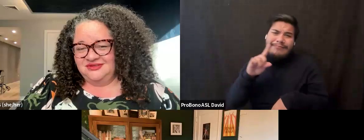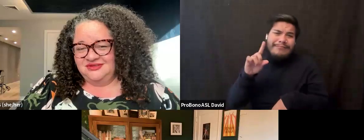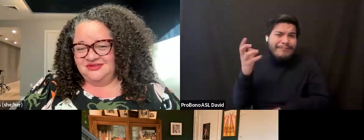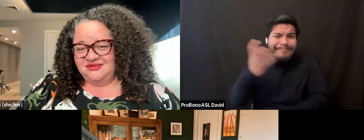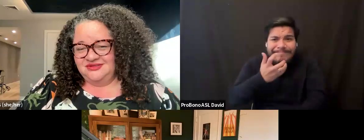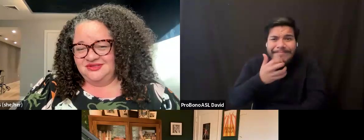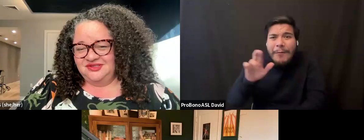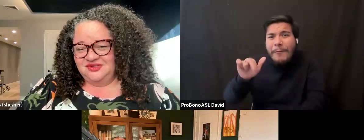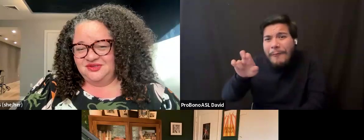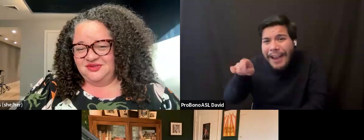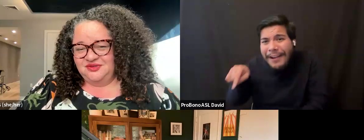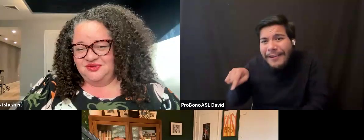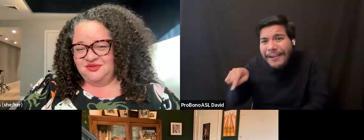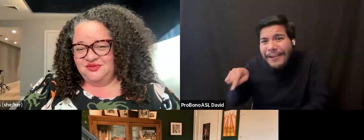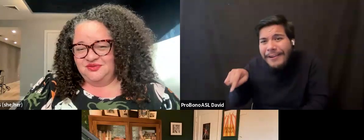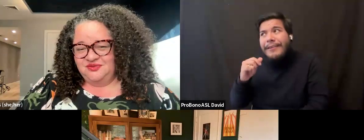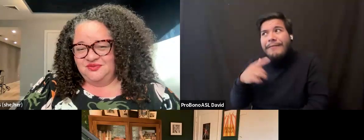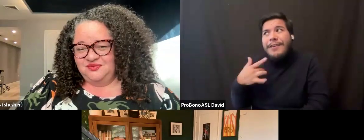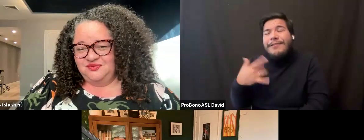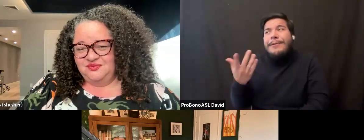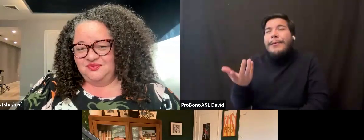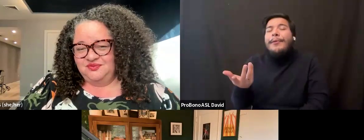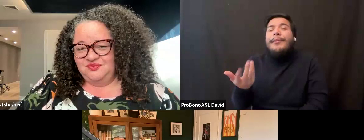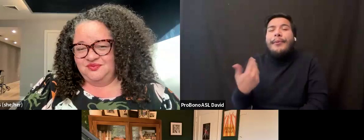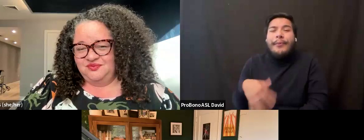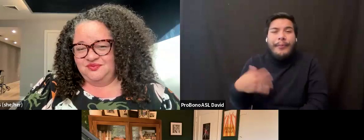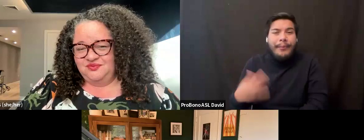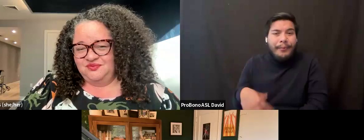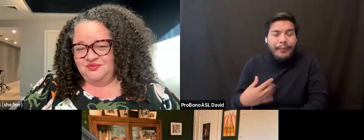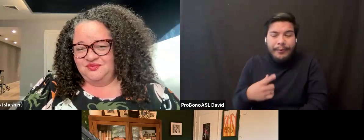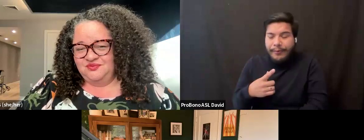just felt like a really just